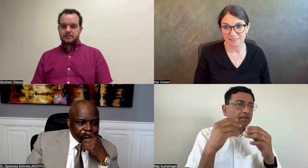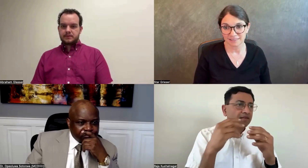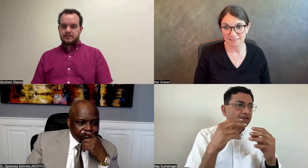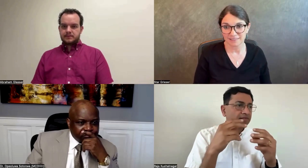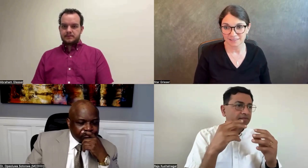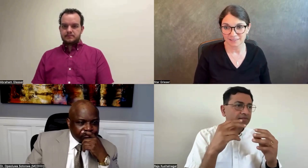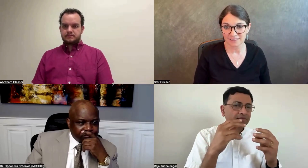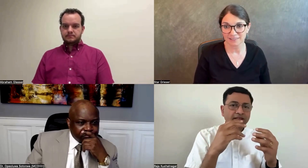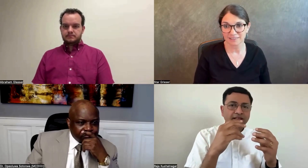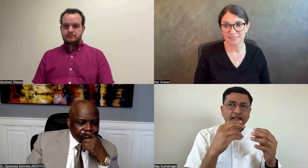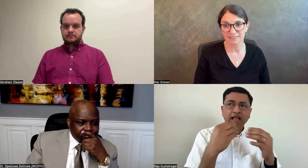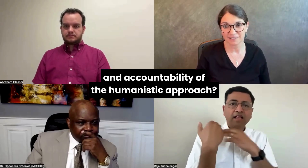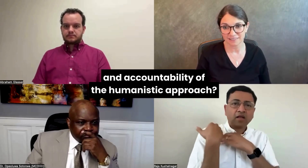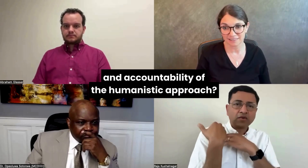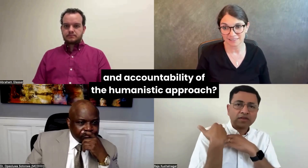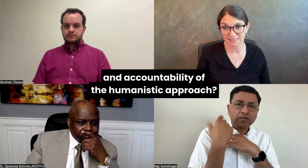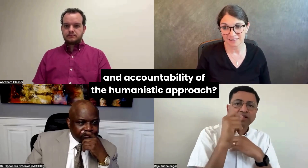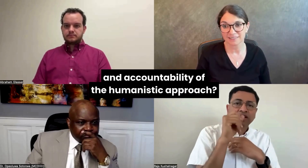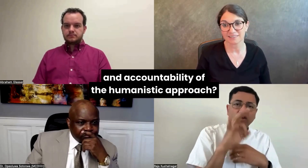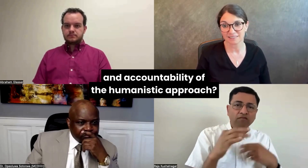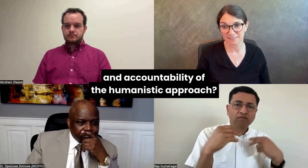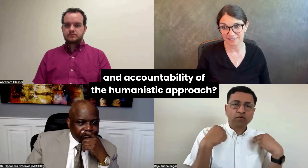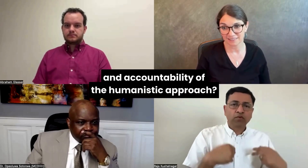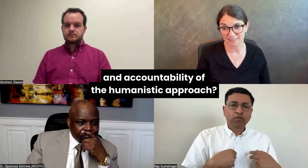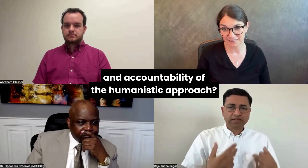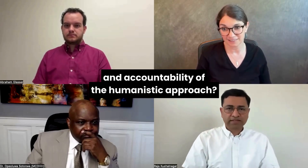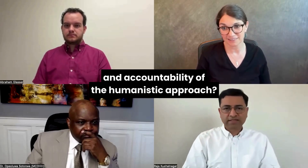and accountability of the humanistic approach?